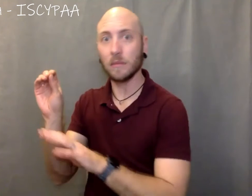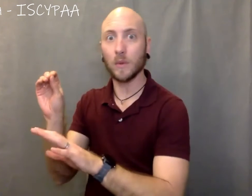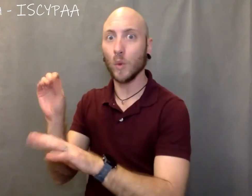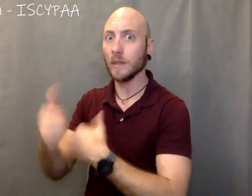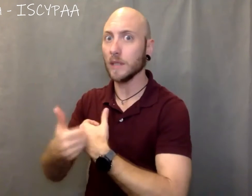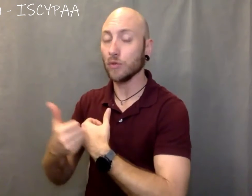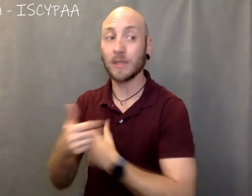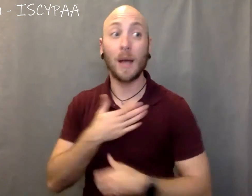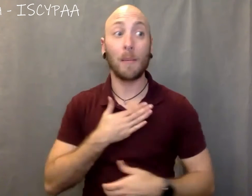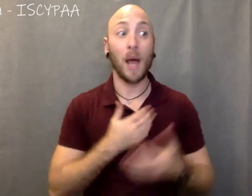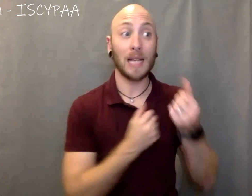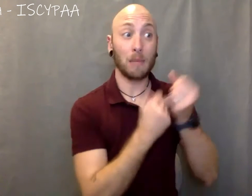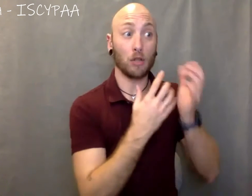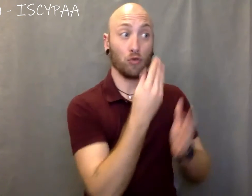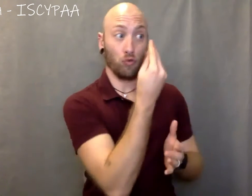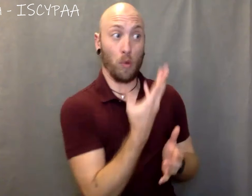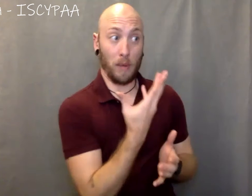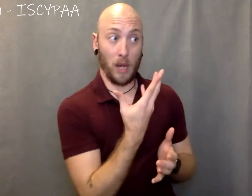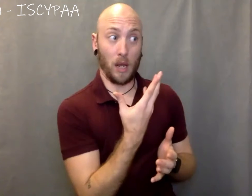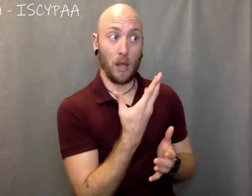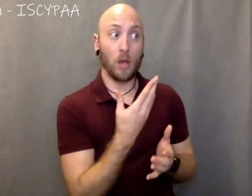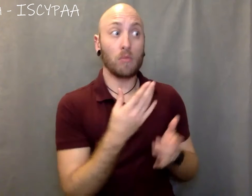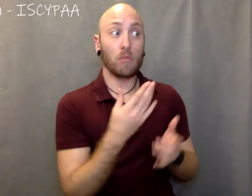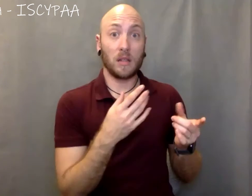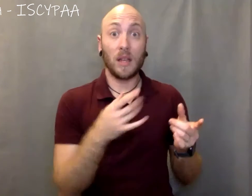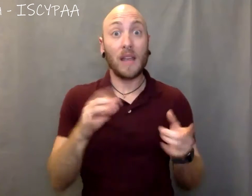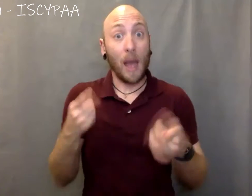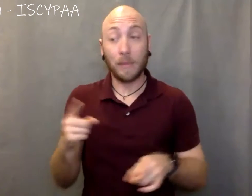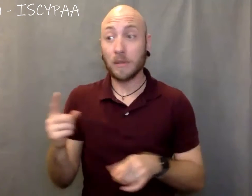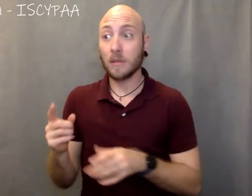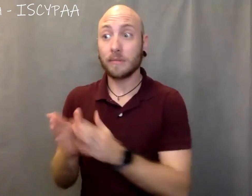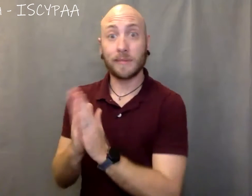I asked my sponsees permission to find somebody that does, to help them refer